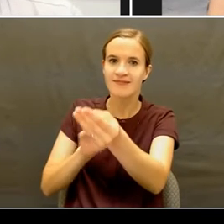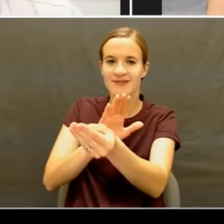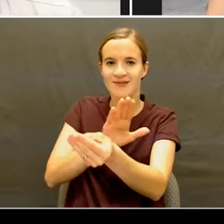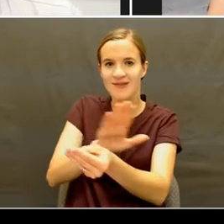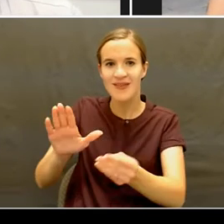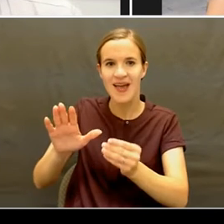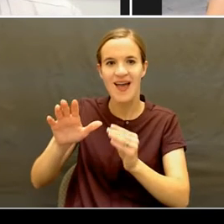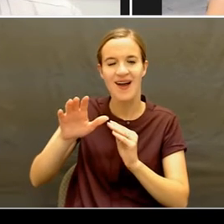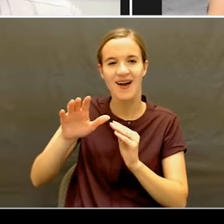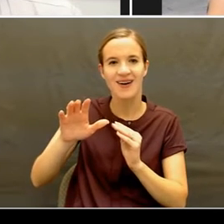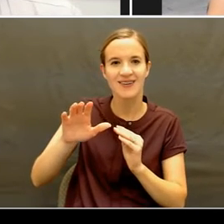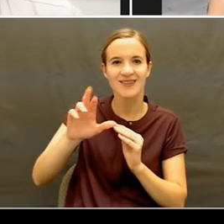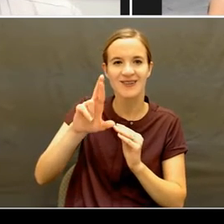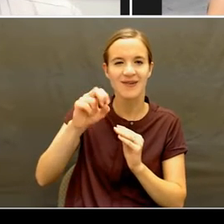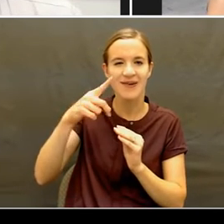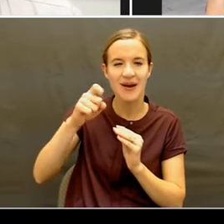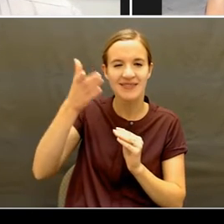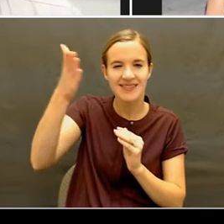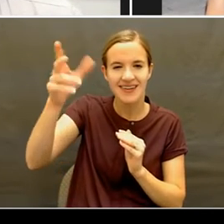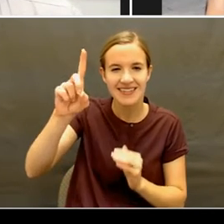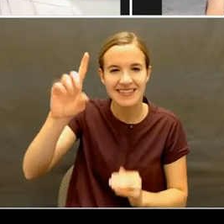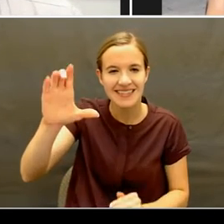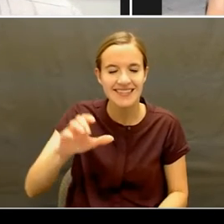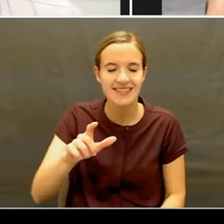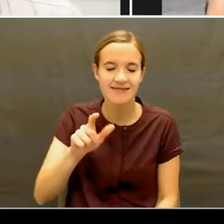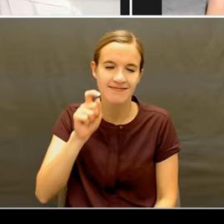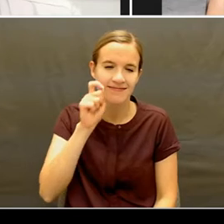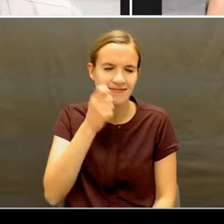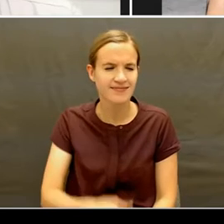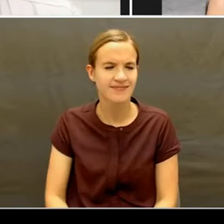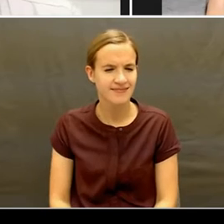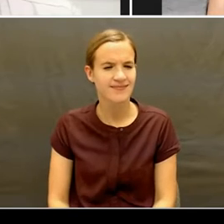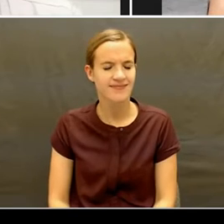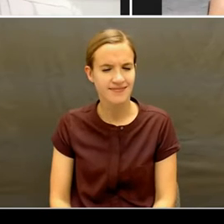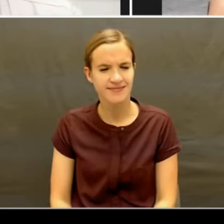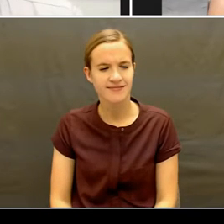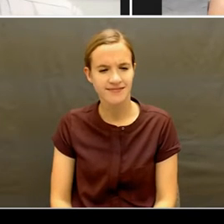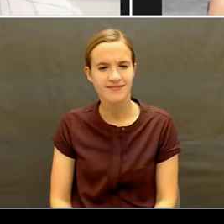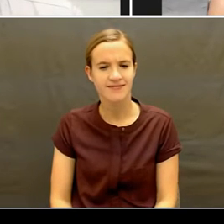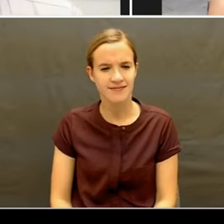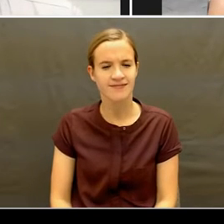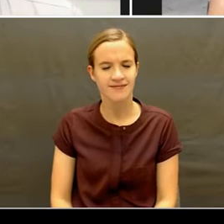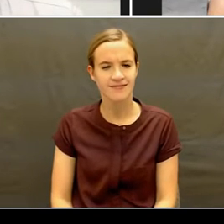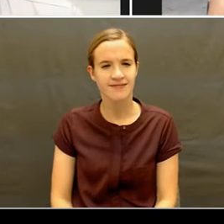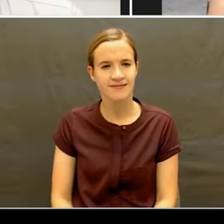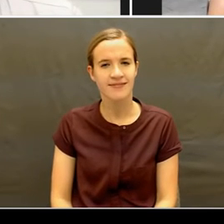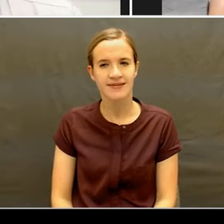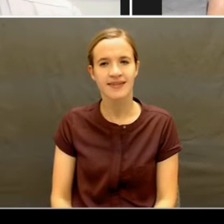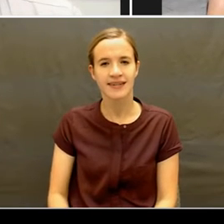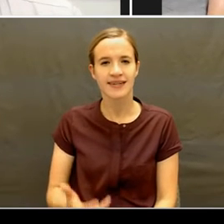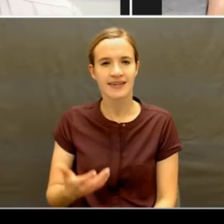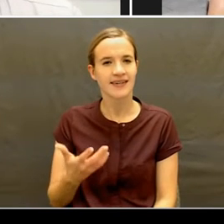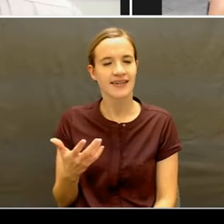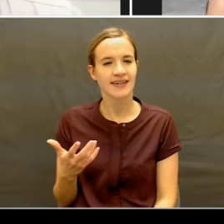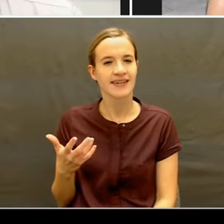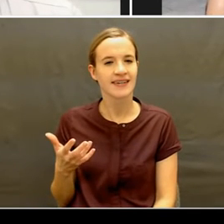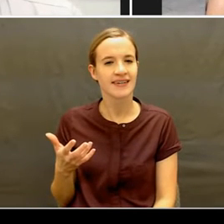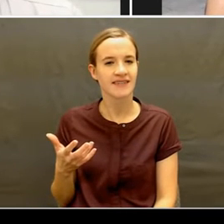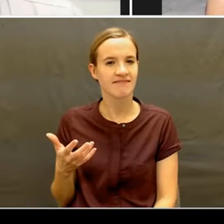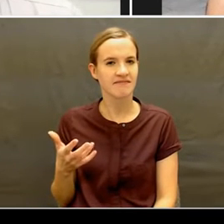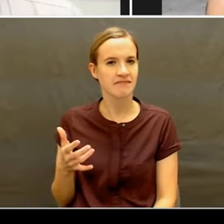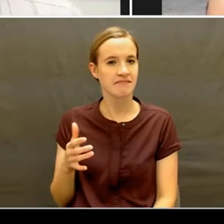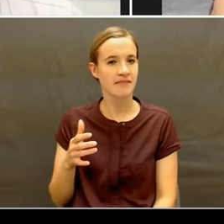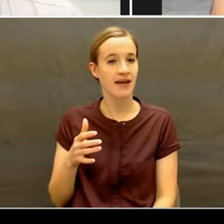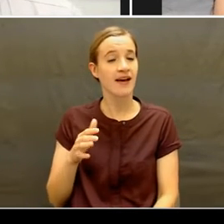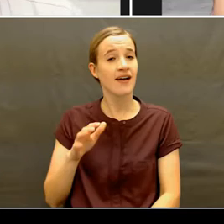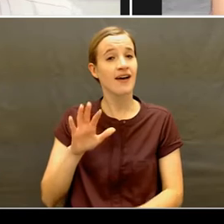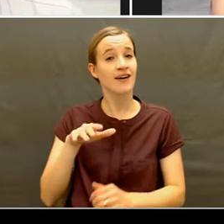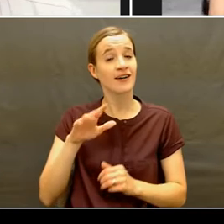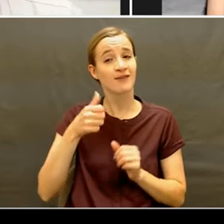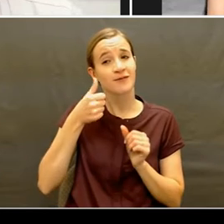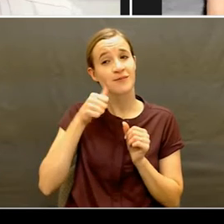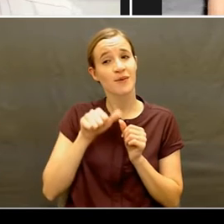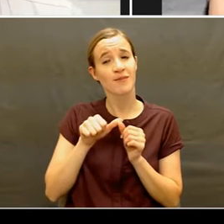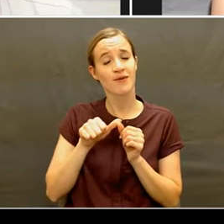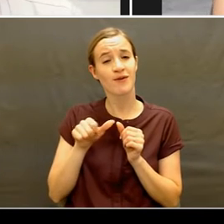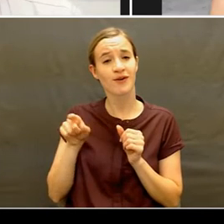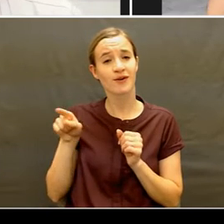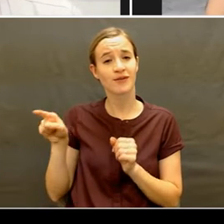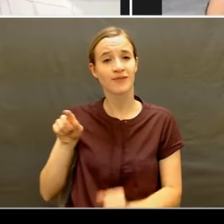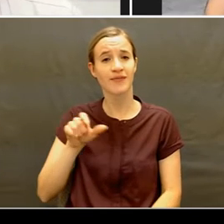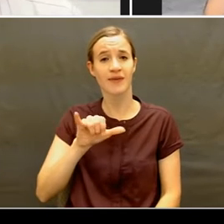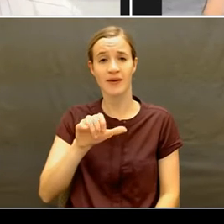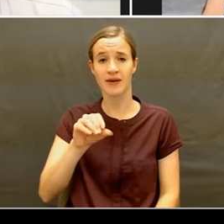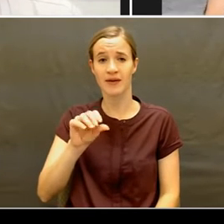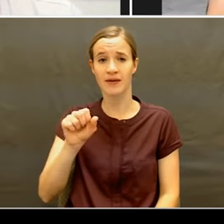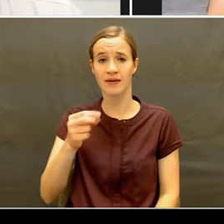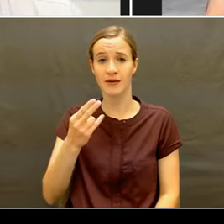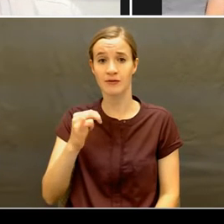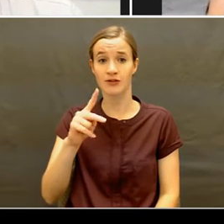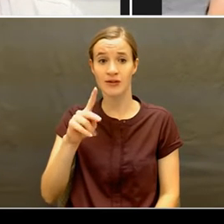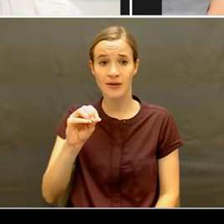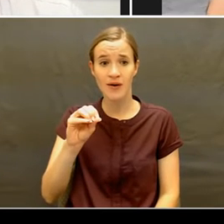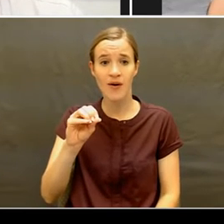in DC it was it was it was very much like us doing the same route that Yoshiko and, and Justin Did